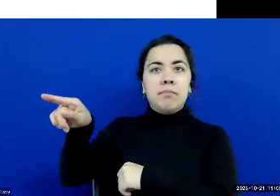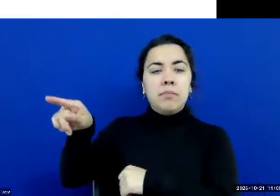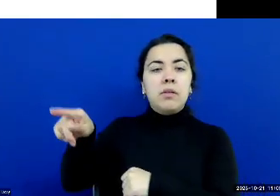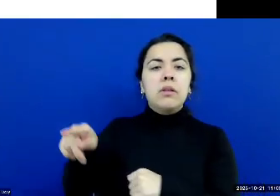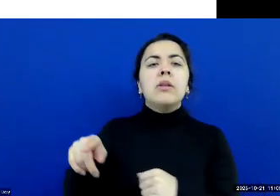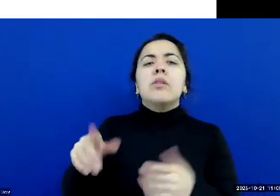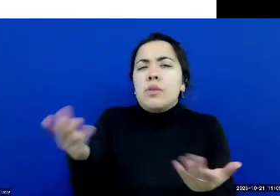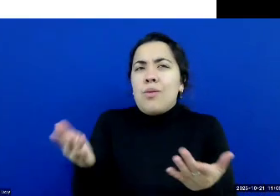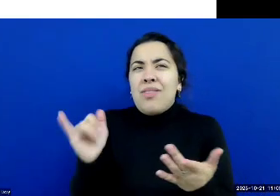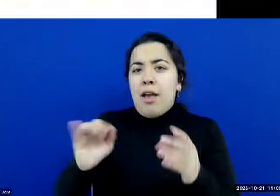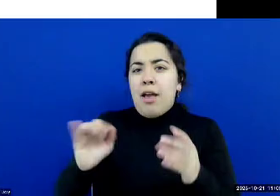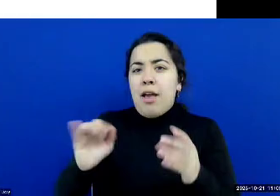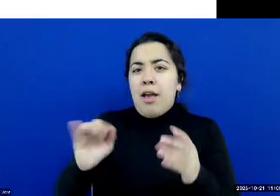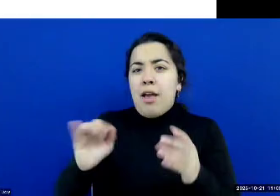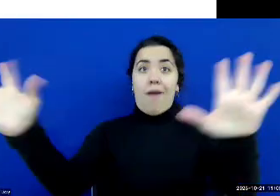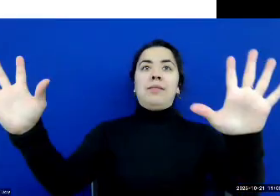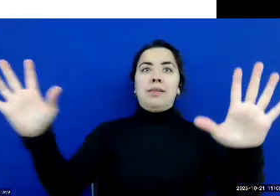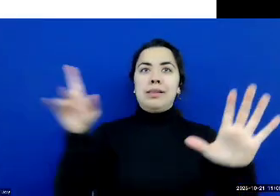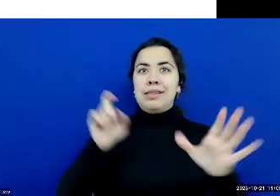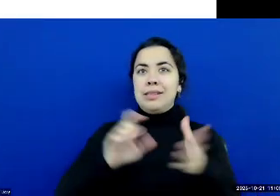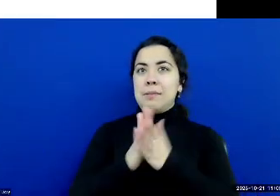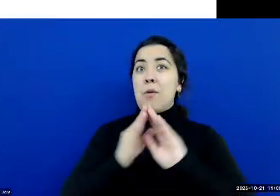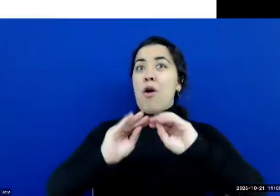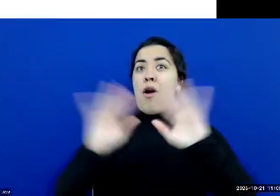Kathleen DeForest: So how do we make accessibility obvious to others?